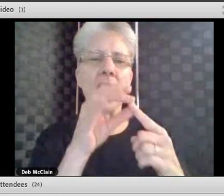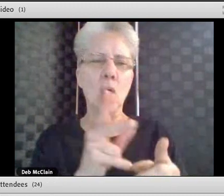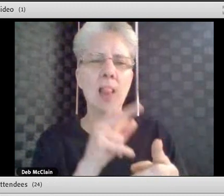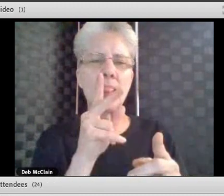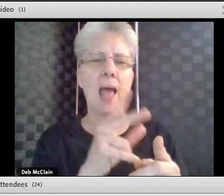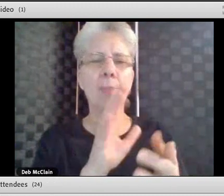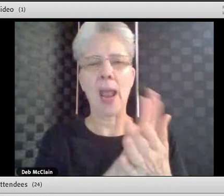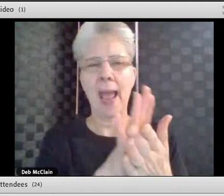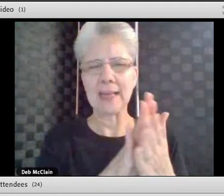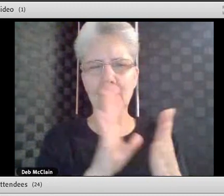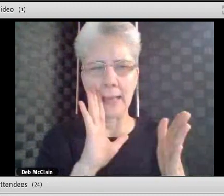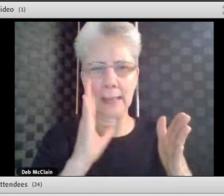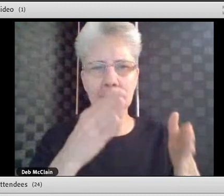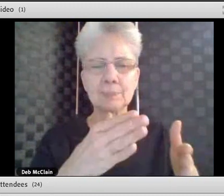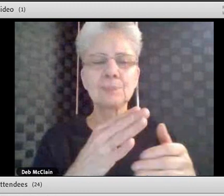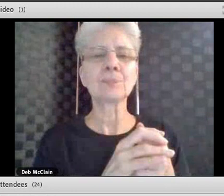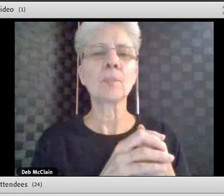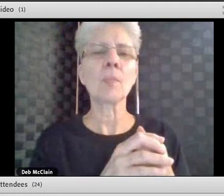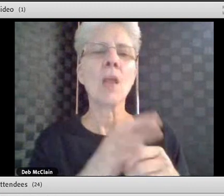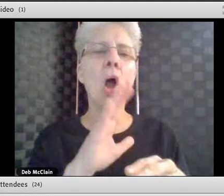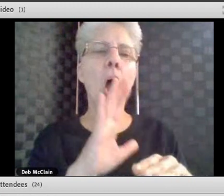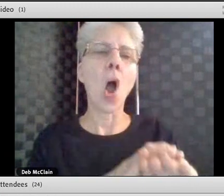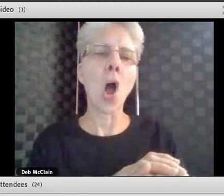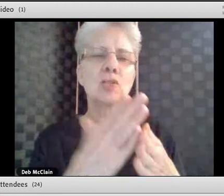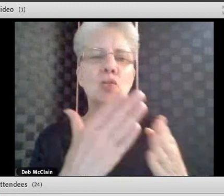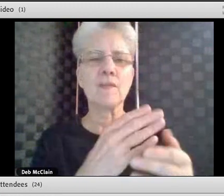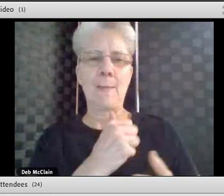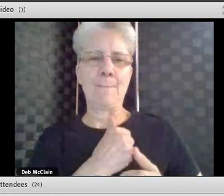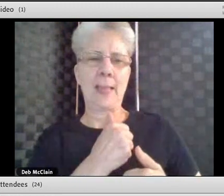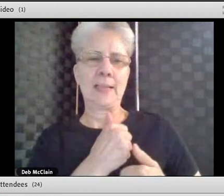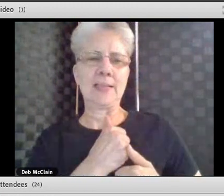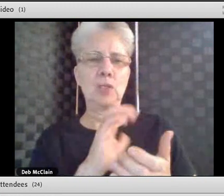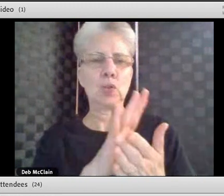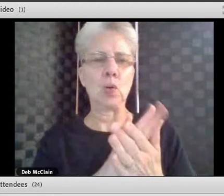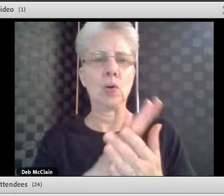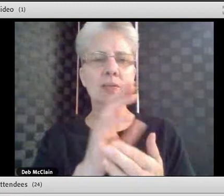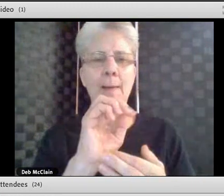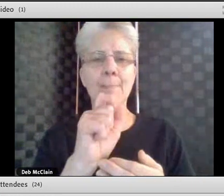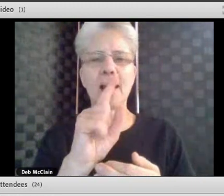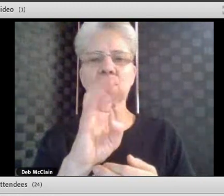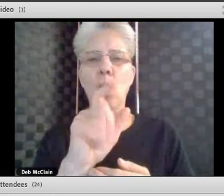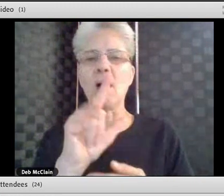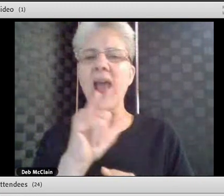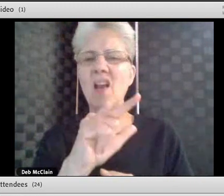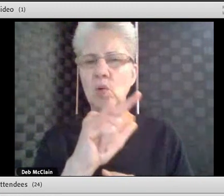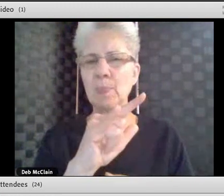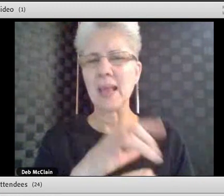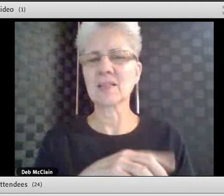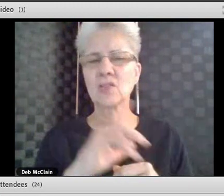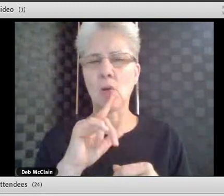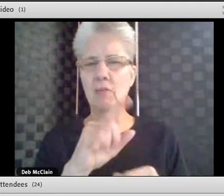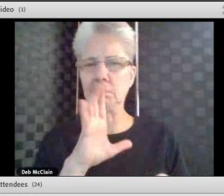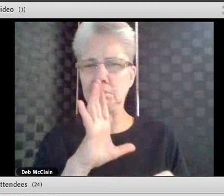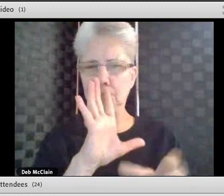so its focus is it's a special a library, academic. It's focused on serving the military schools on Maxwell Air Force Base,